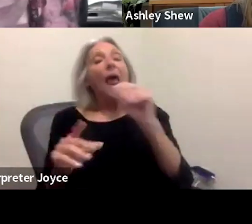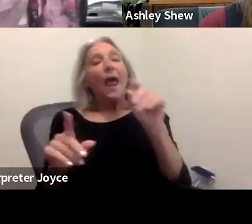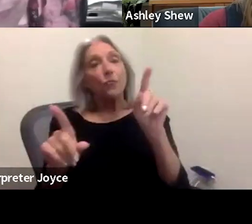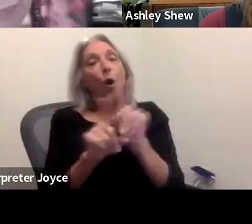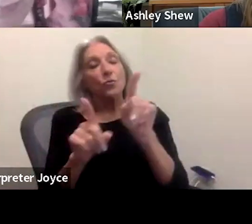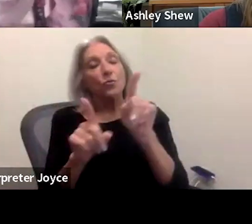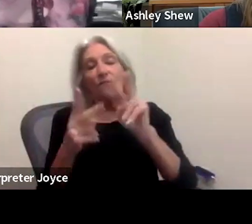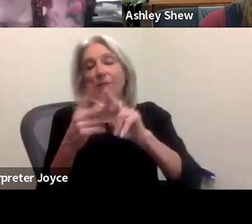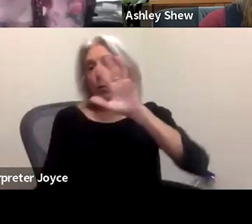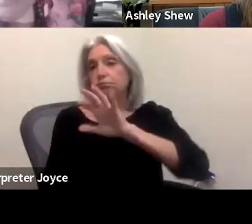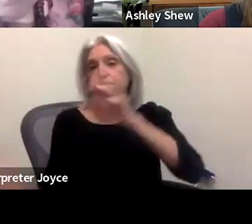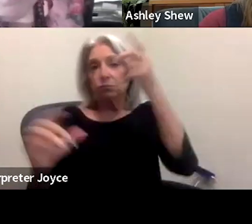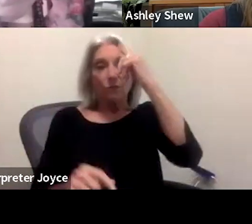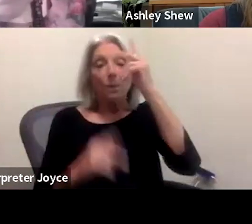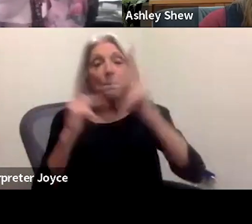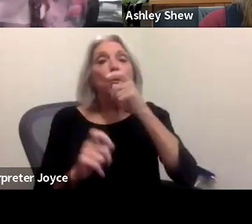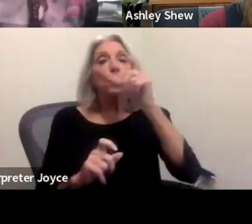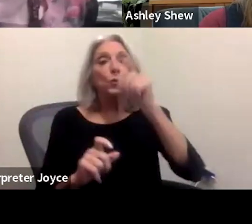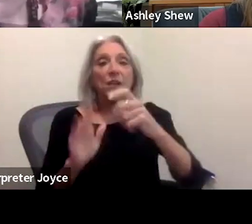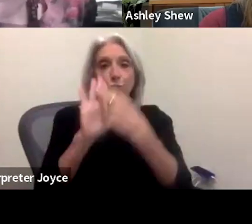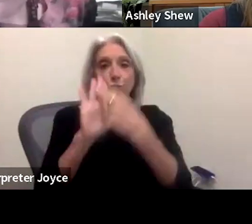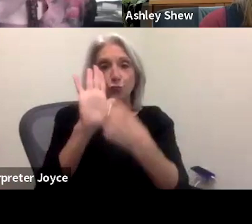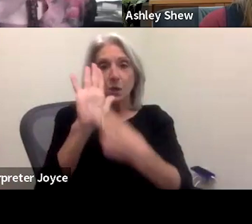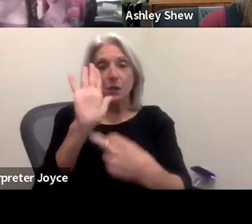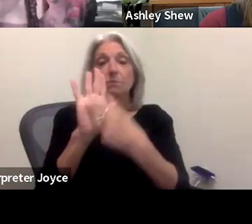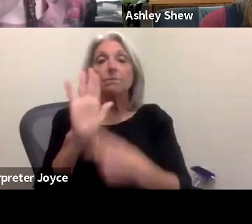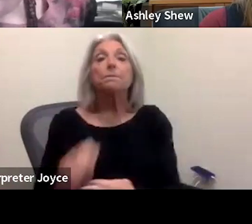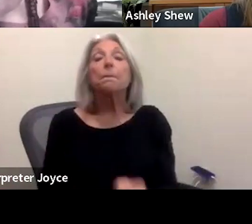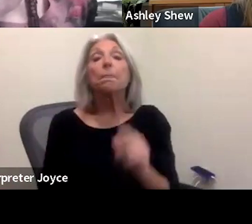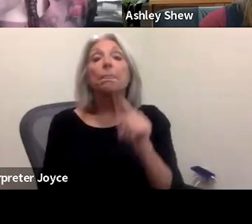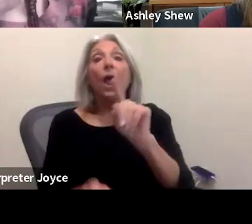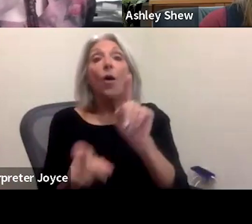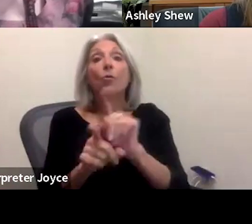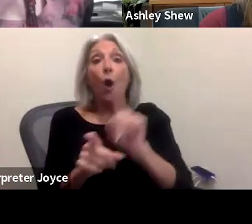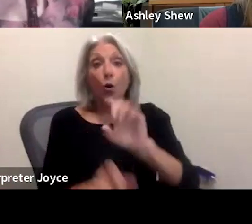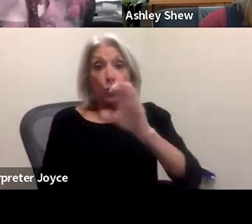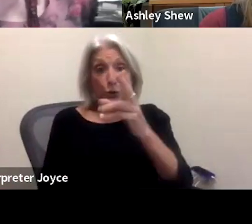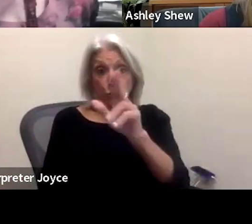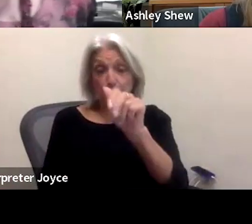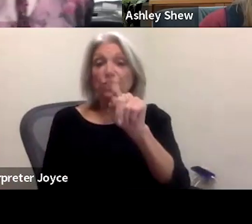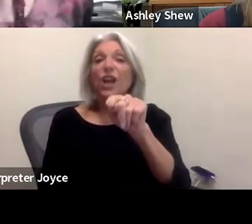But the Q&A tab is open and usable, and it doesn't have that problem,